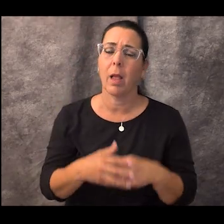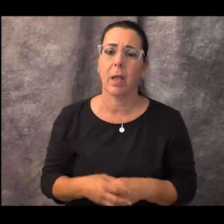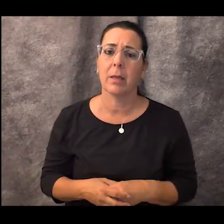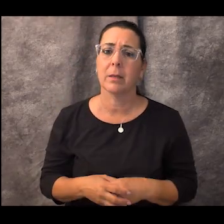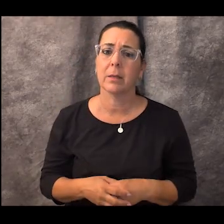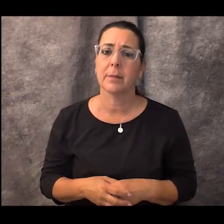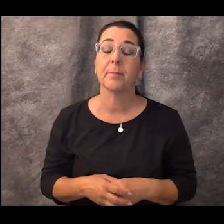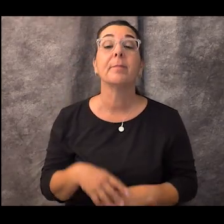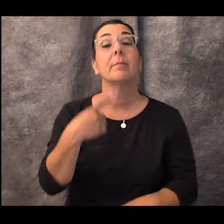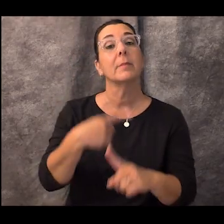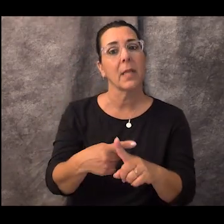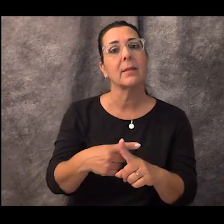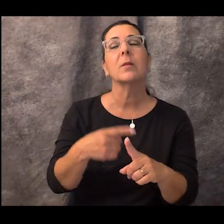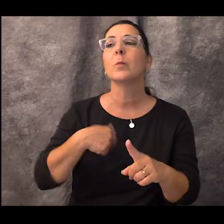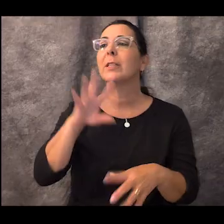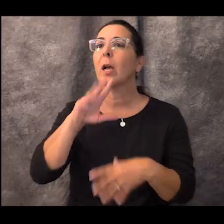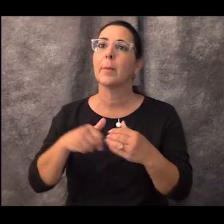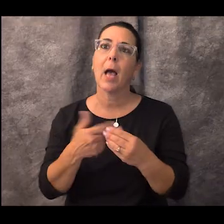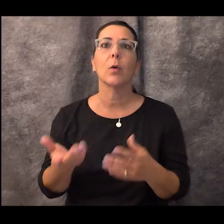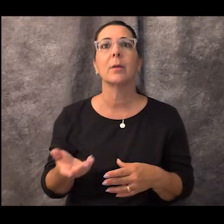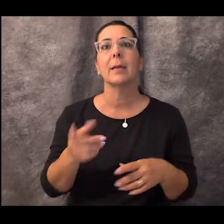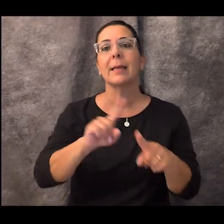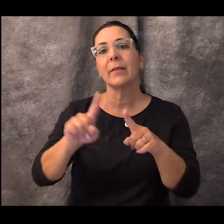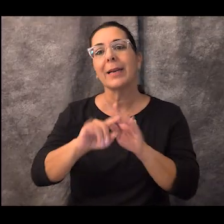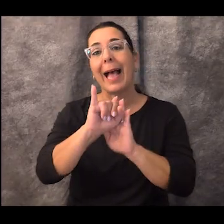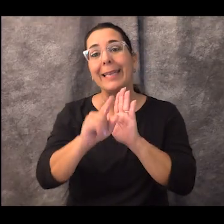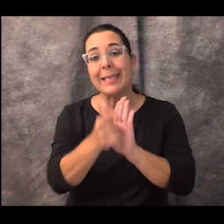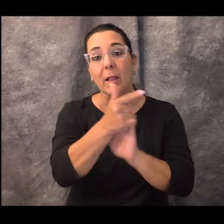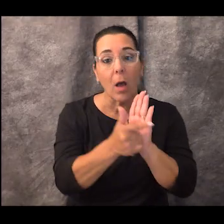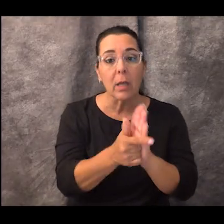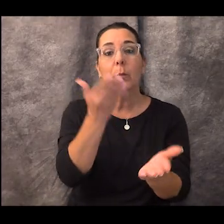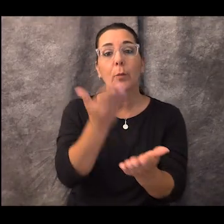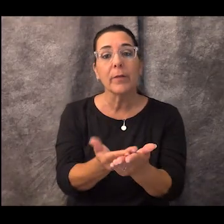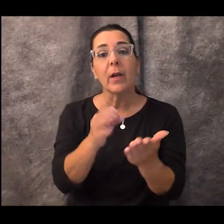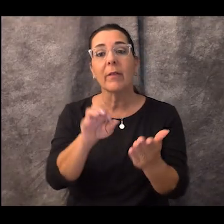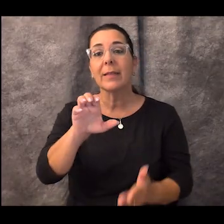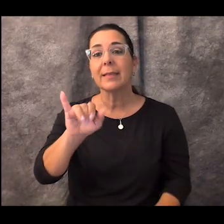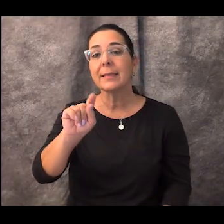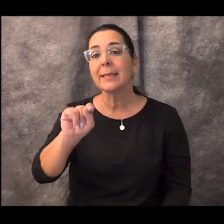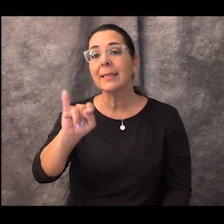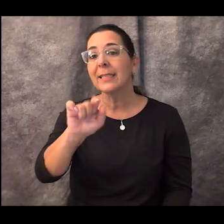when we talk about things like ID laws and proof of citizenship laws. Like, to what extent can we accomplish some of this